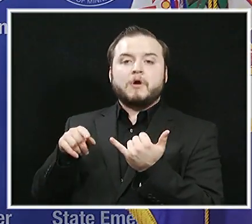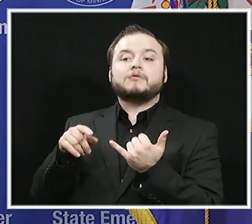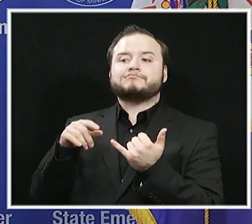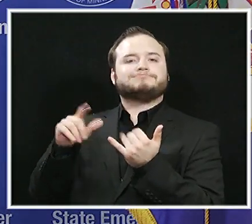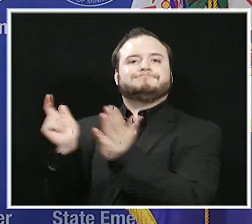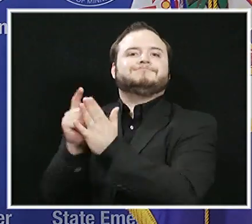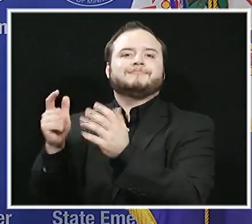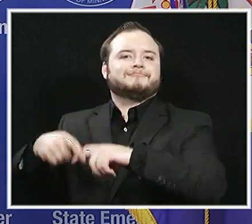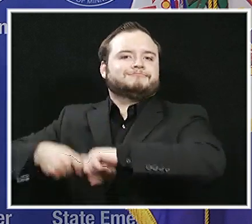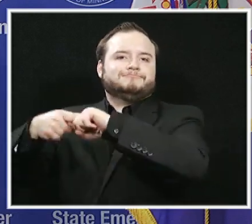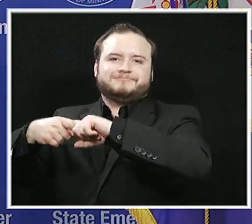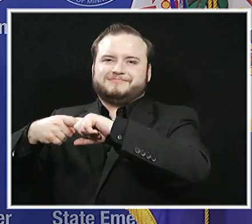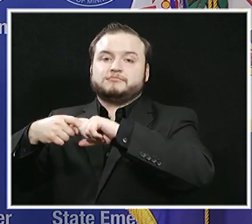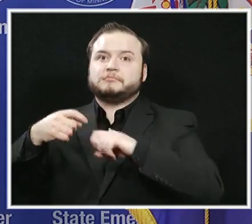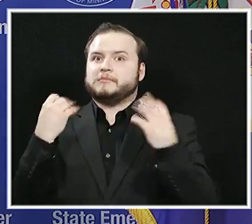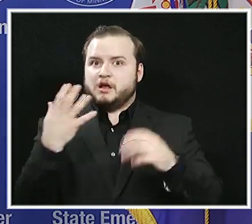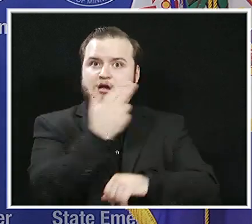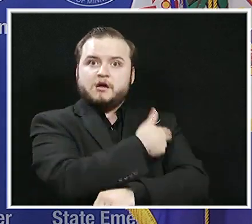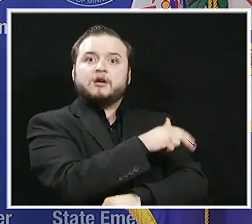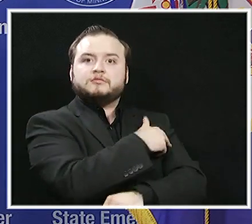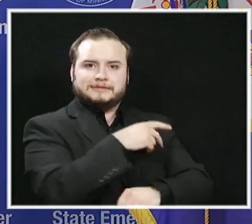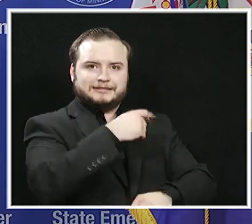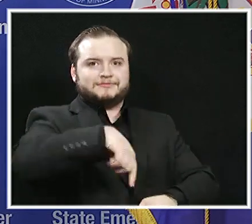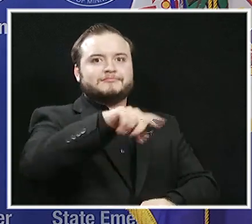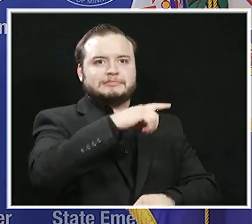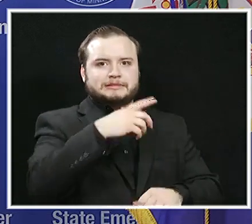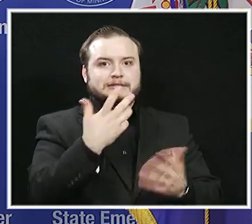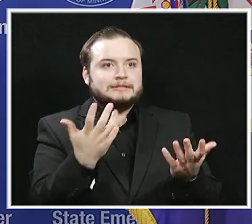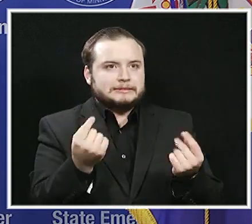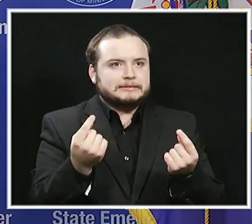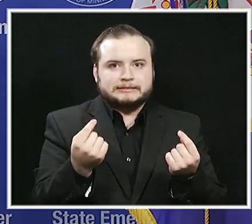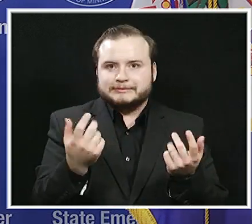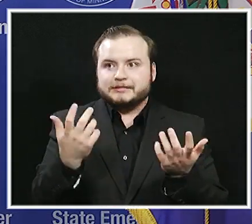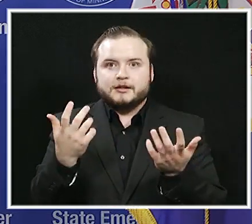surgeries, this is in working with partnership with the hospitals. The hospitals themselves and